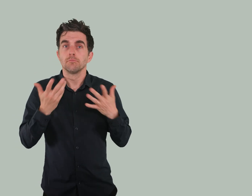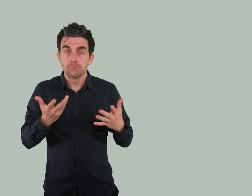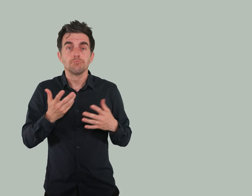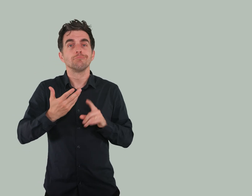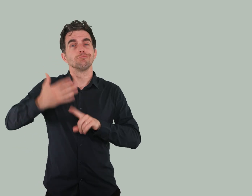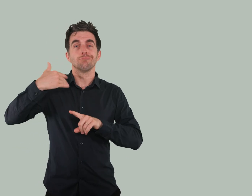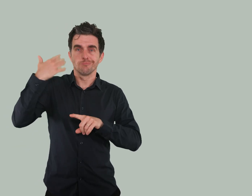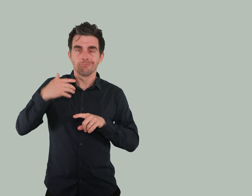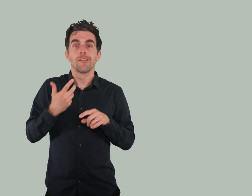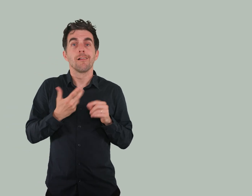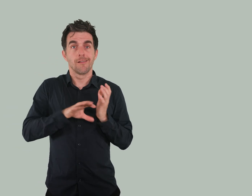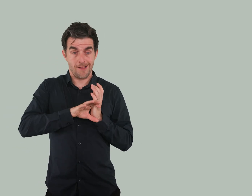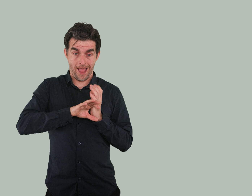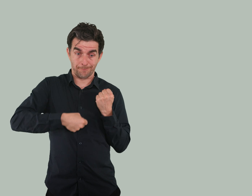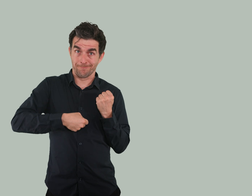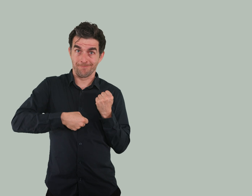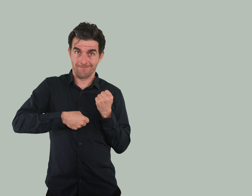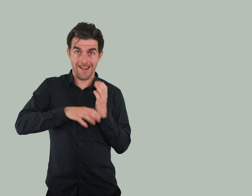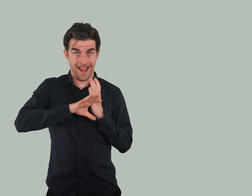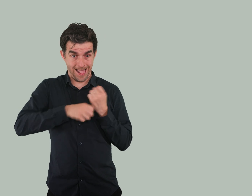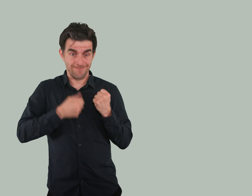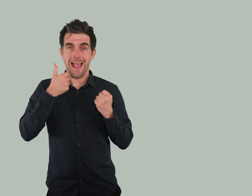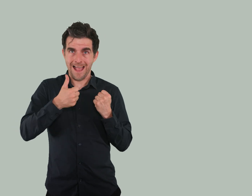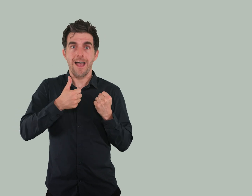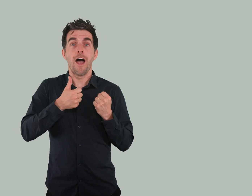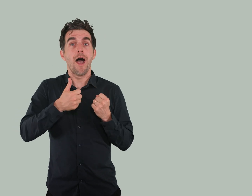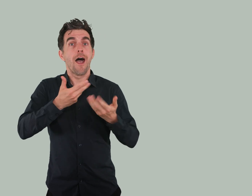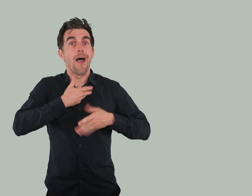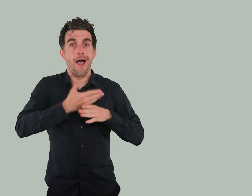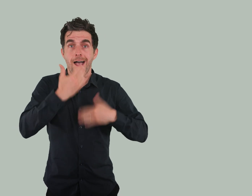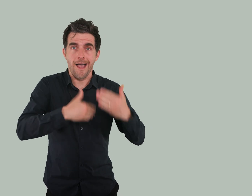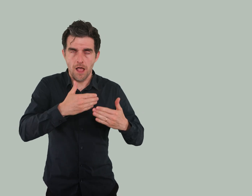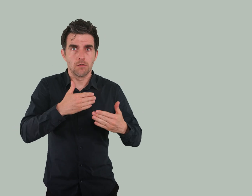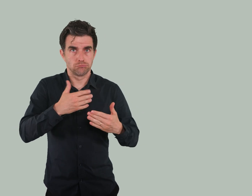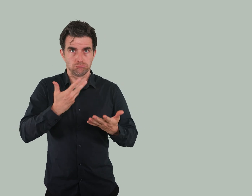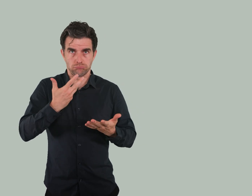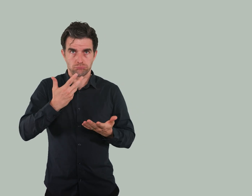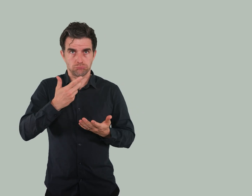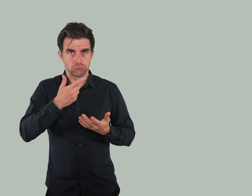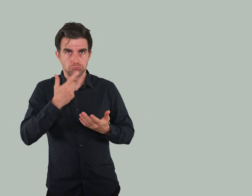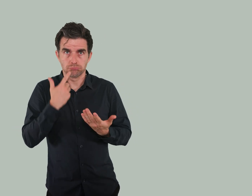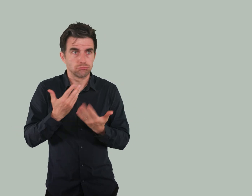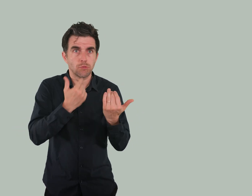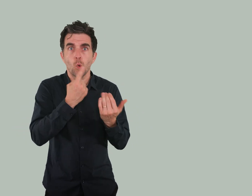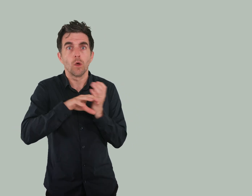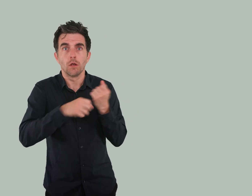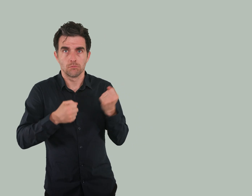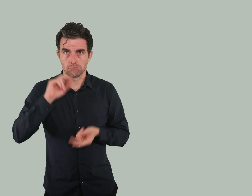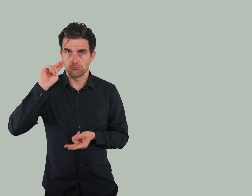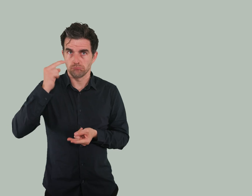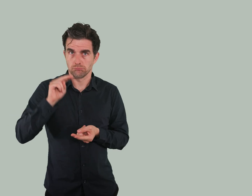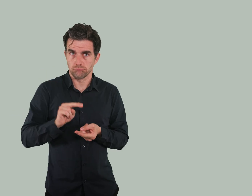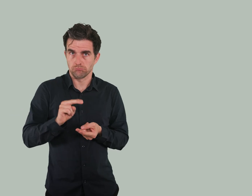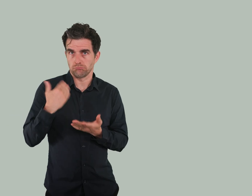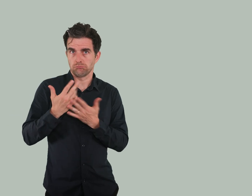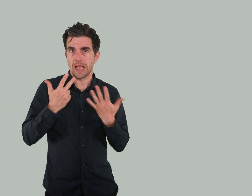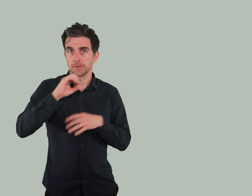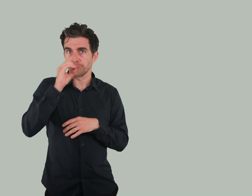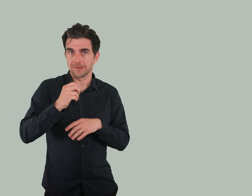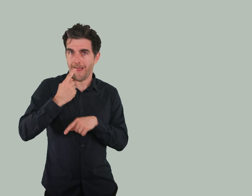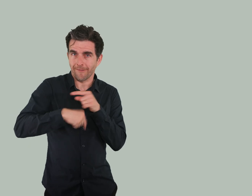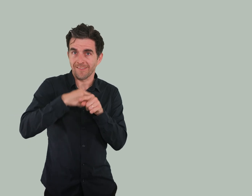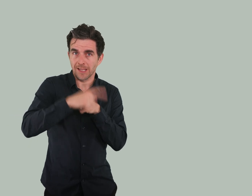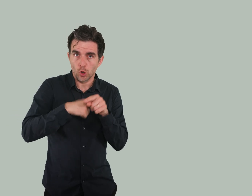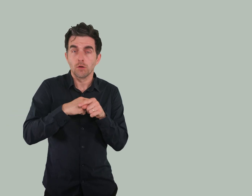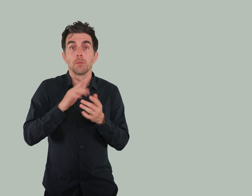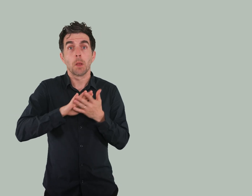Graduate hiring has fallen eight per cent year-on-year,